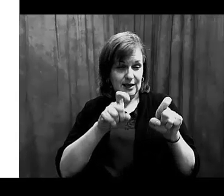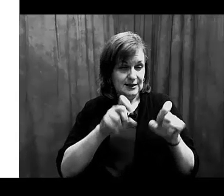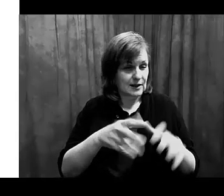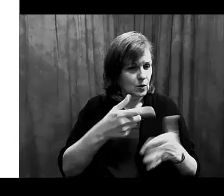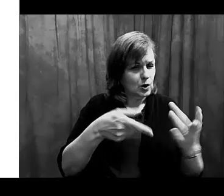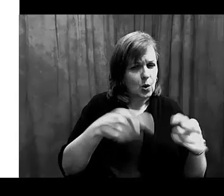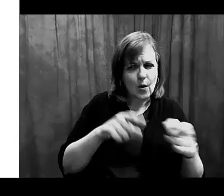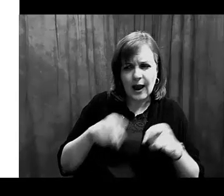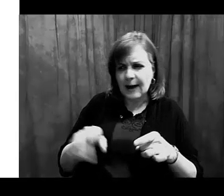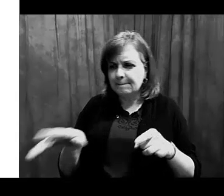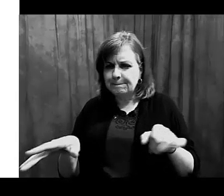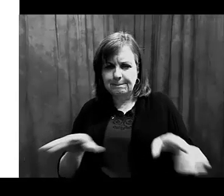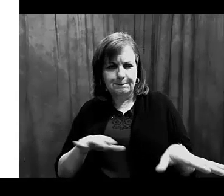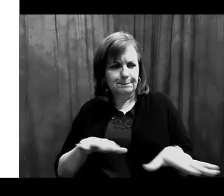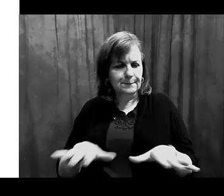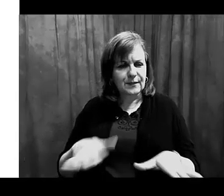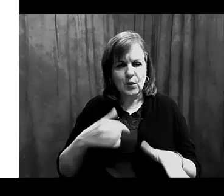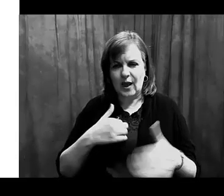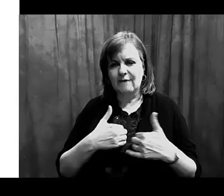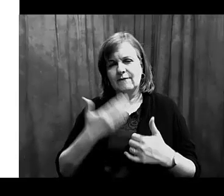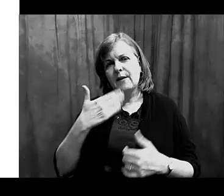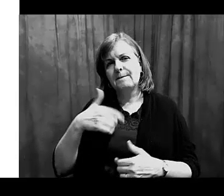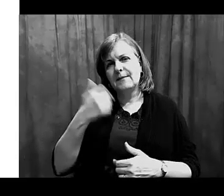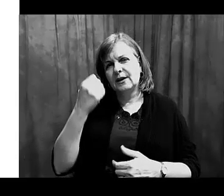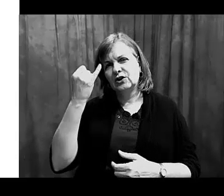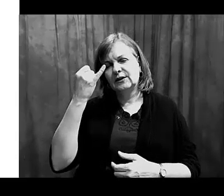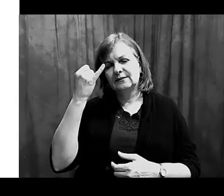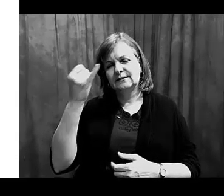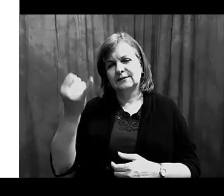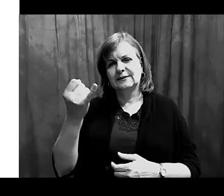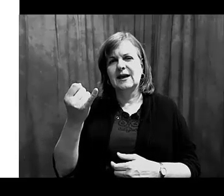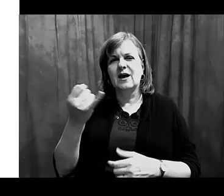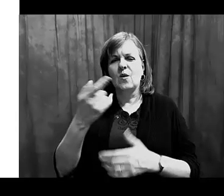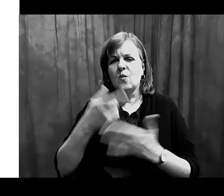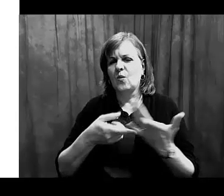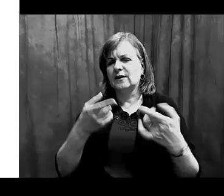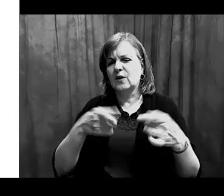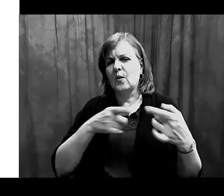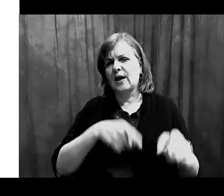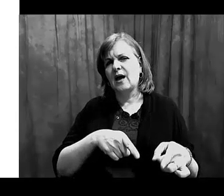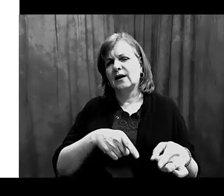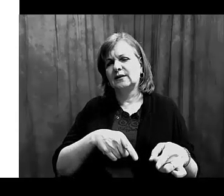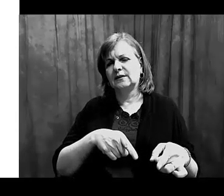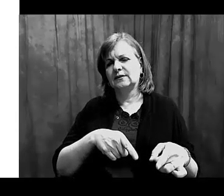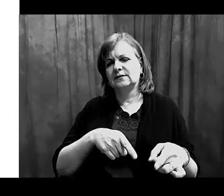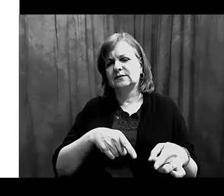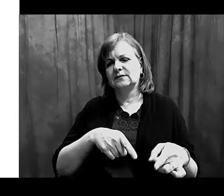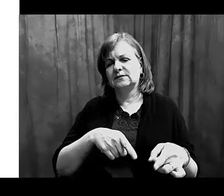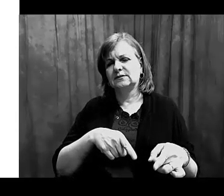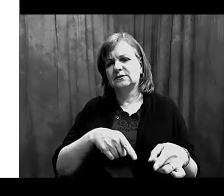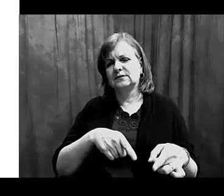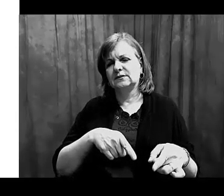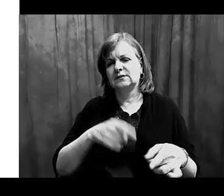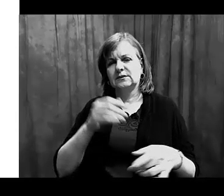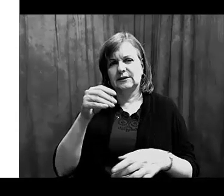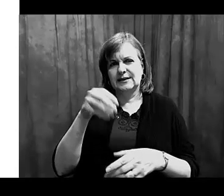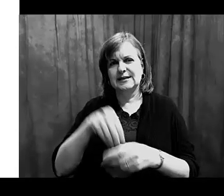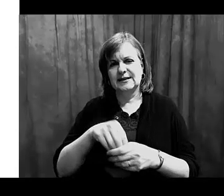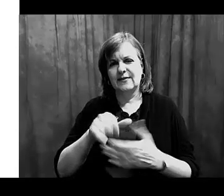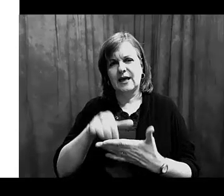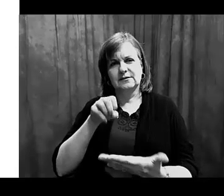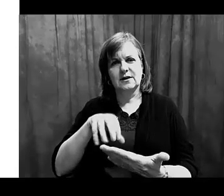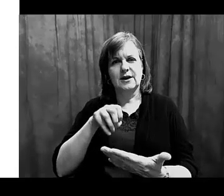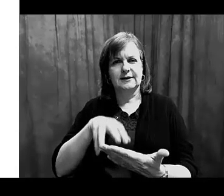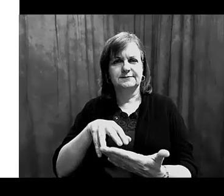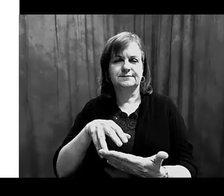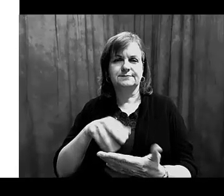so that we can actually test what's going on and we can have a better understanding of what is going on